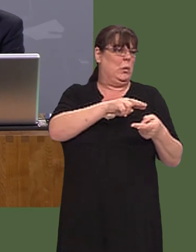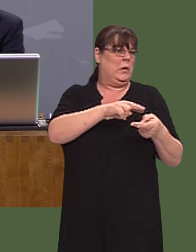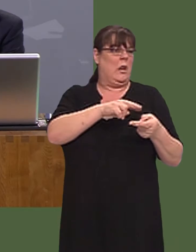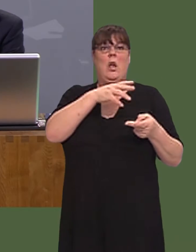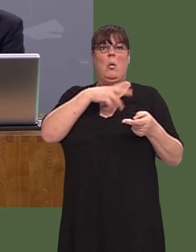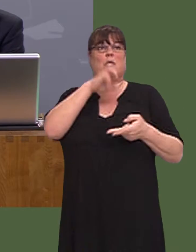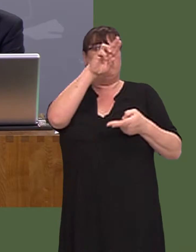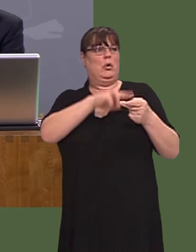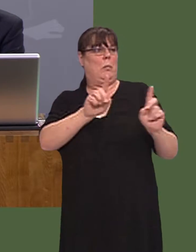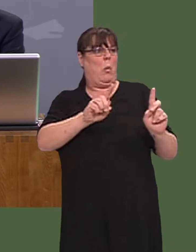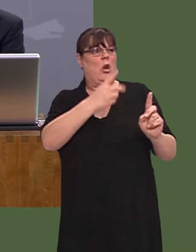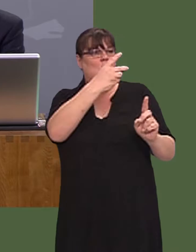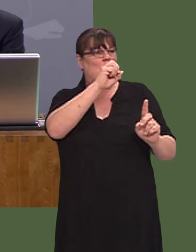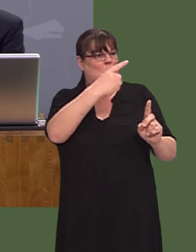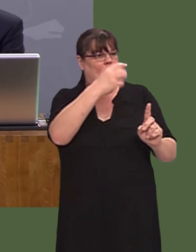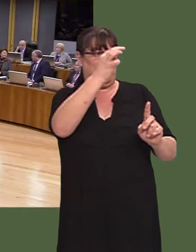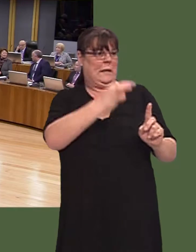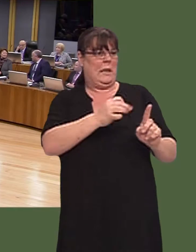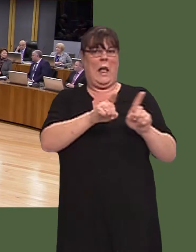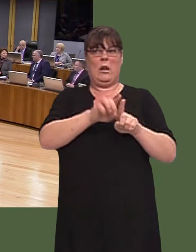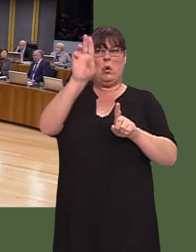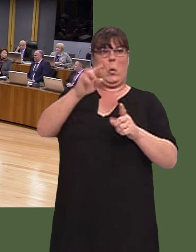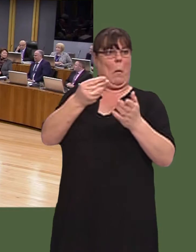It wanted to cut education spending by 12 per cent and take money out of schools.